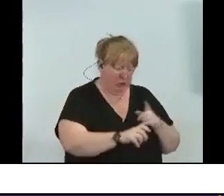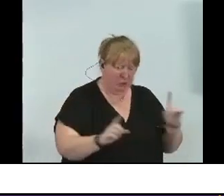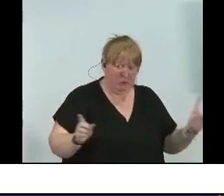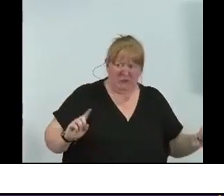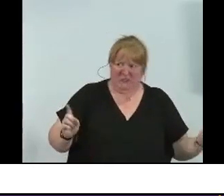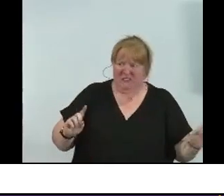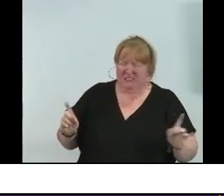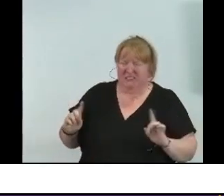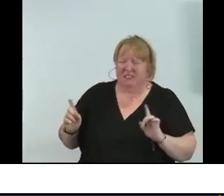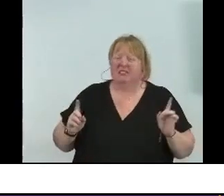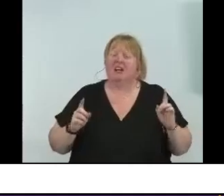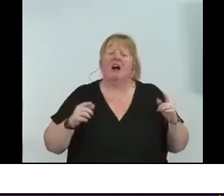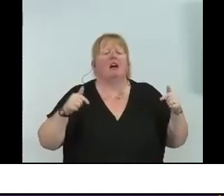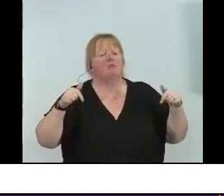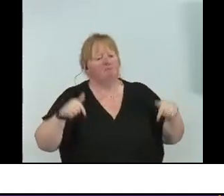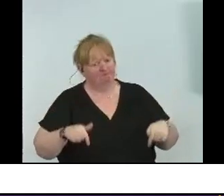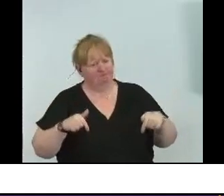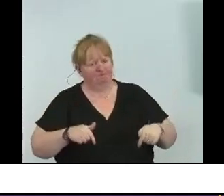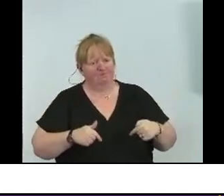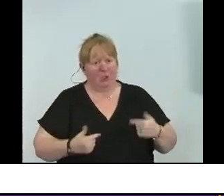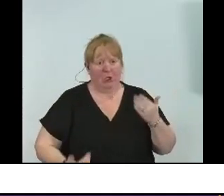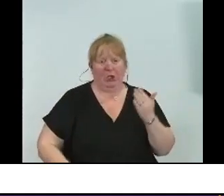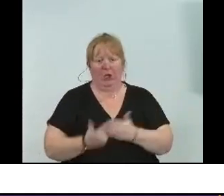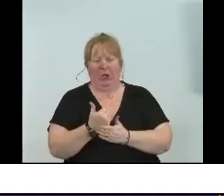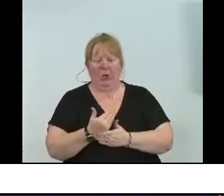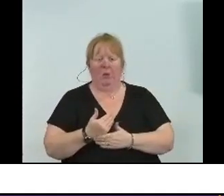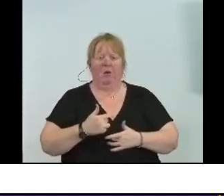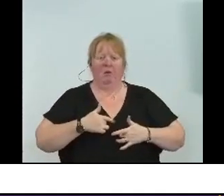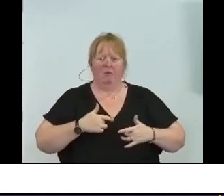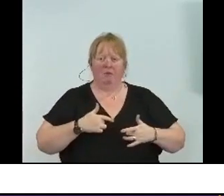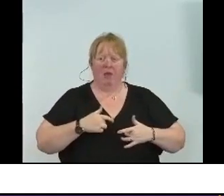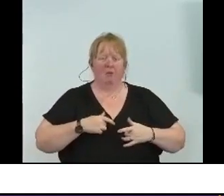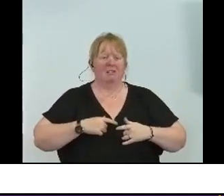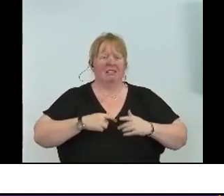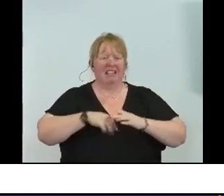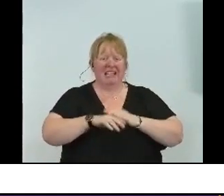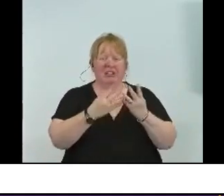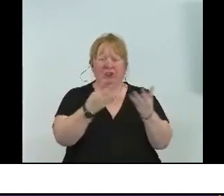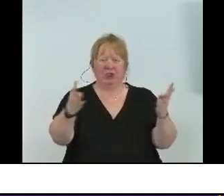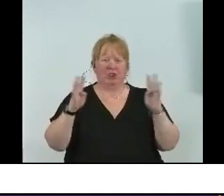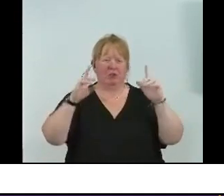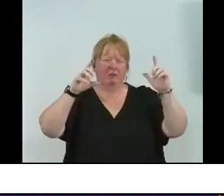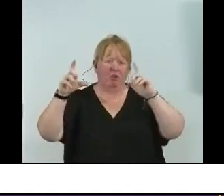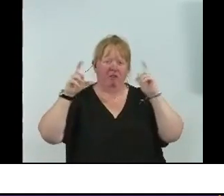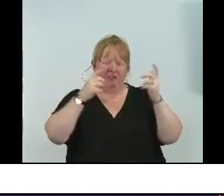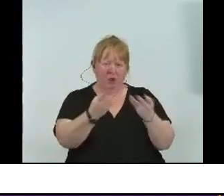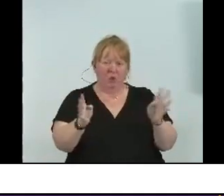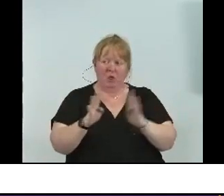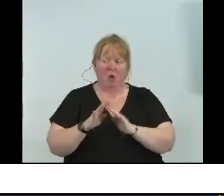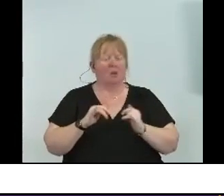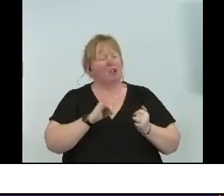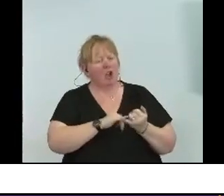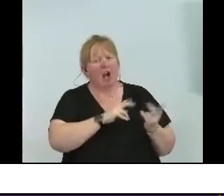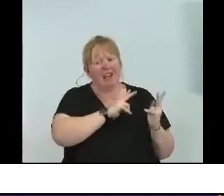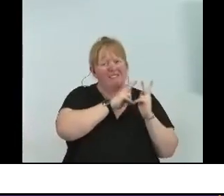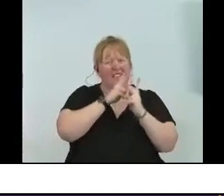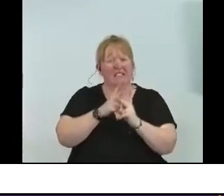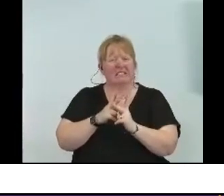But this time round, I was in our studio, which Shani had visited the week before,